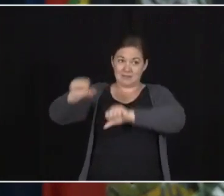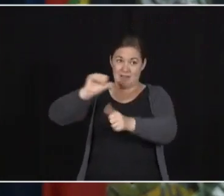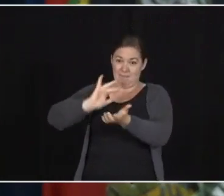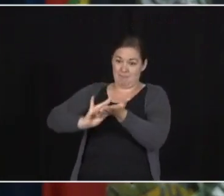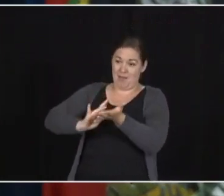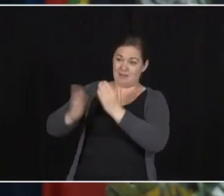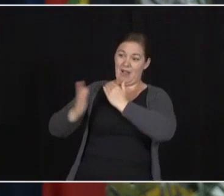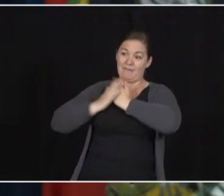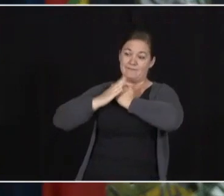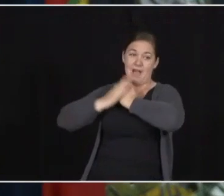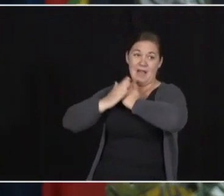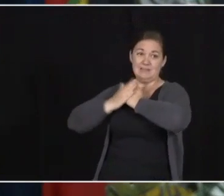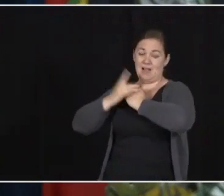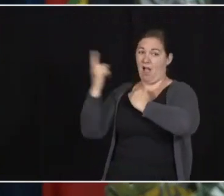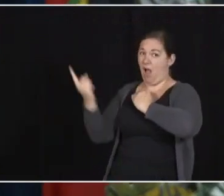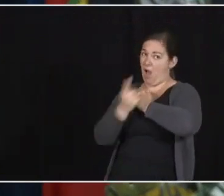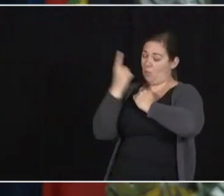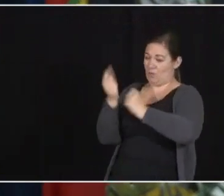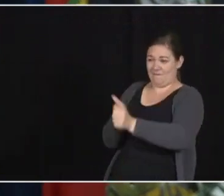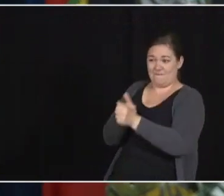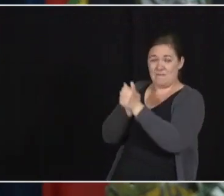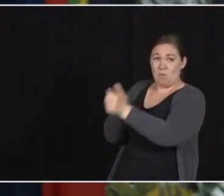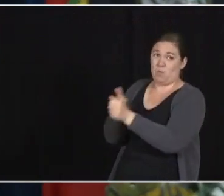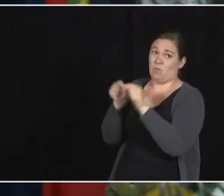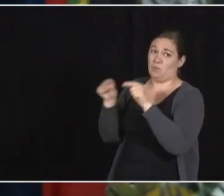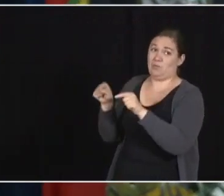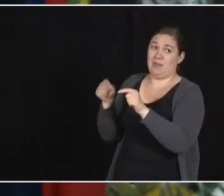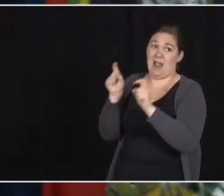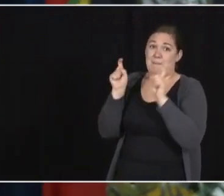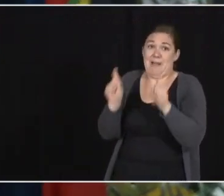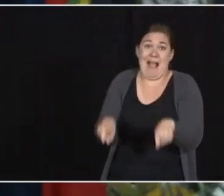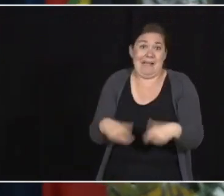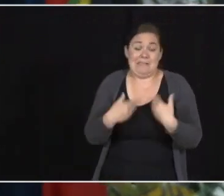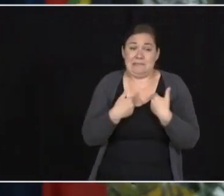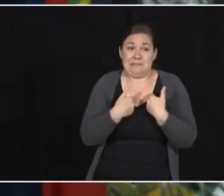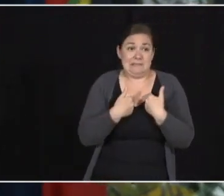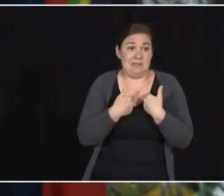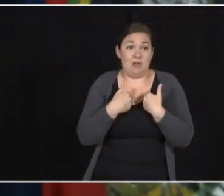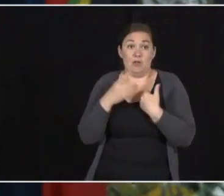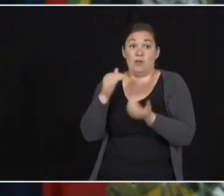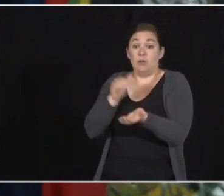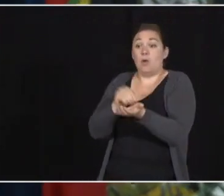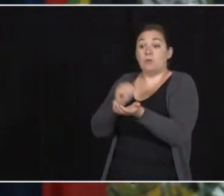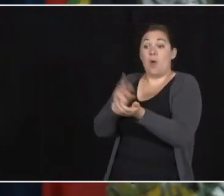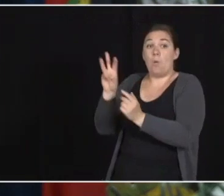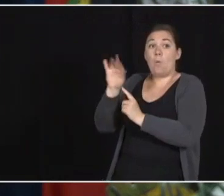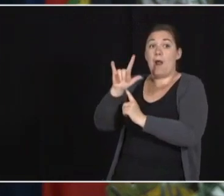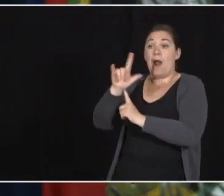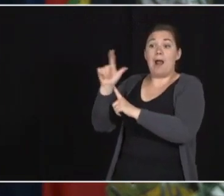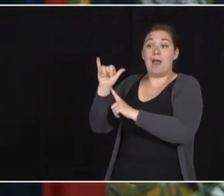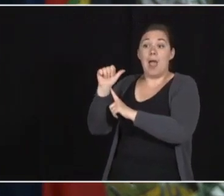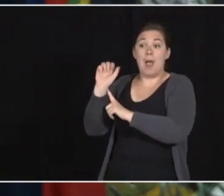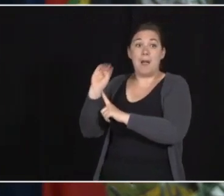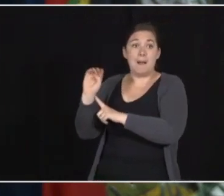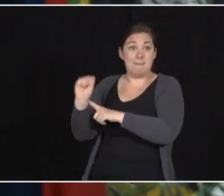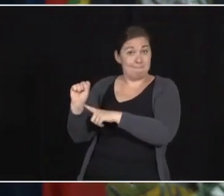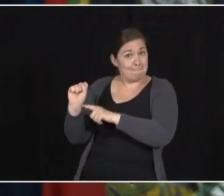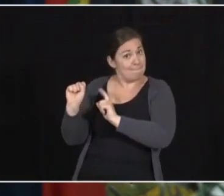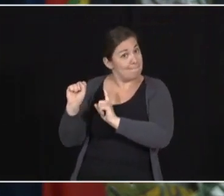advice. I always have, I always will. I will take their advice. If Doctor Williams doesn't think it is the right thing to do than I am following his advice.